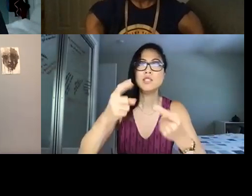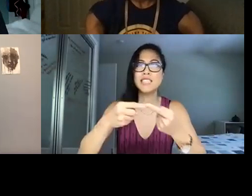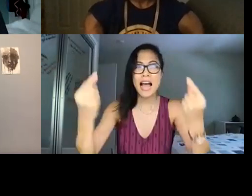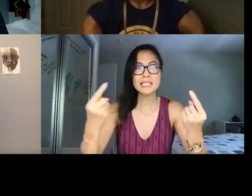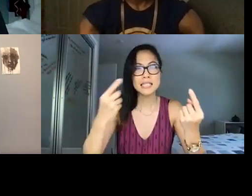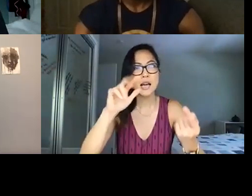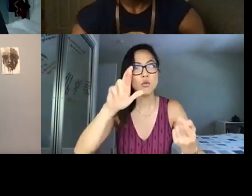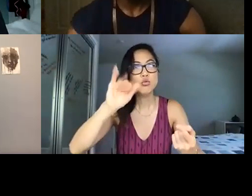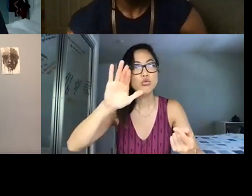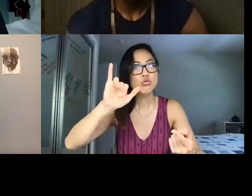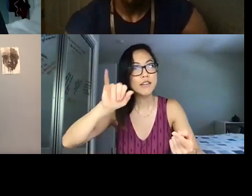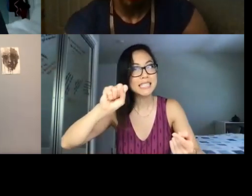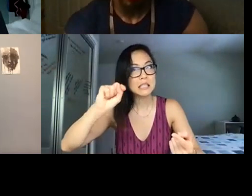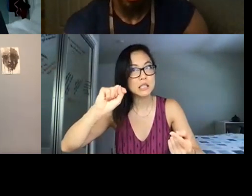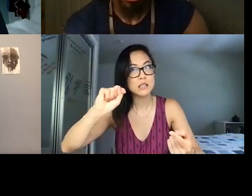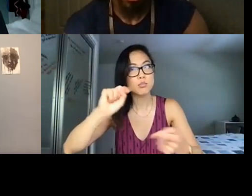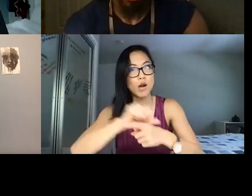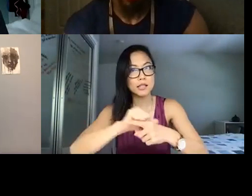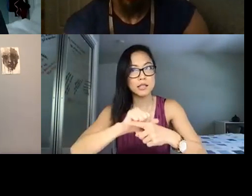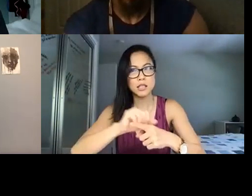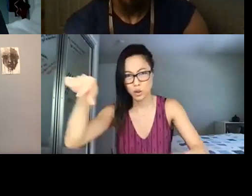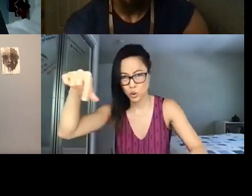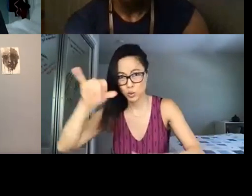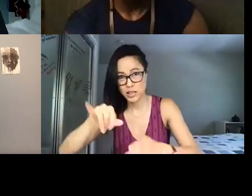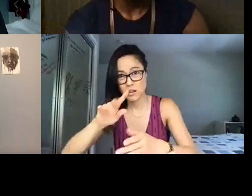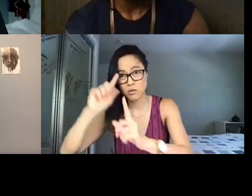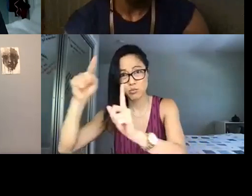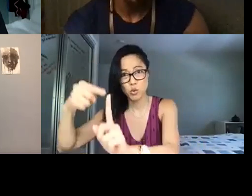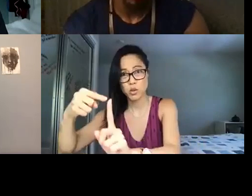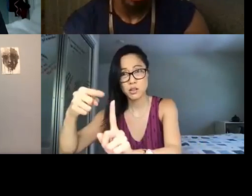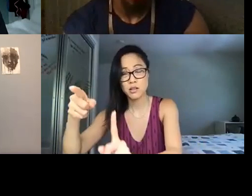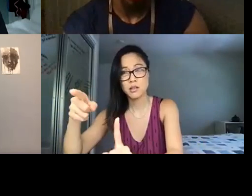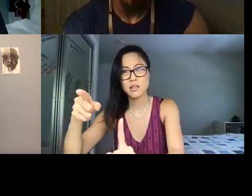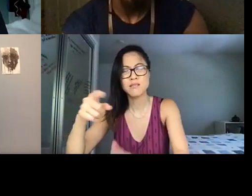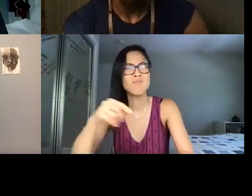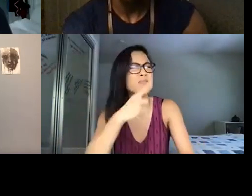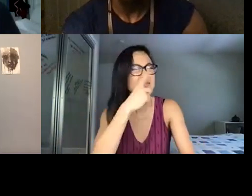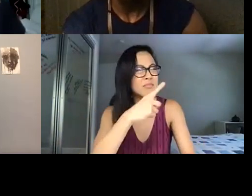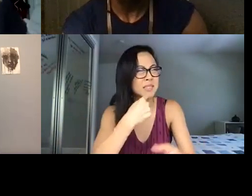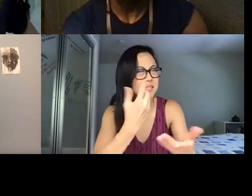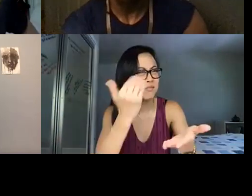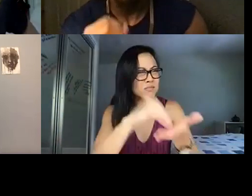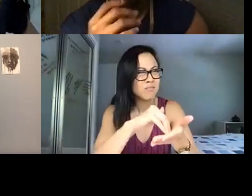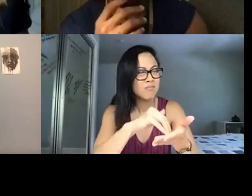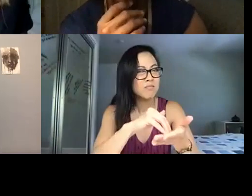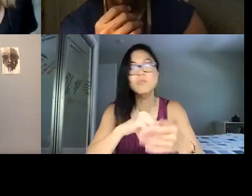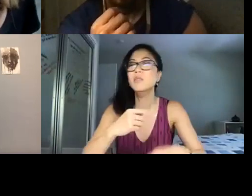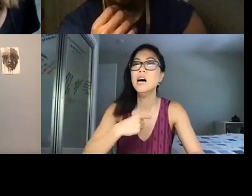that specifically what you're talking about? Can you say that one more time? I think I was just responding to what Melanie was